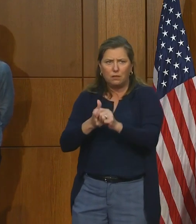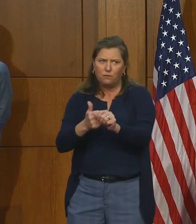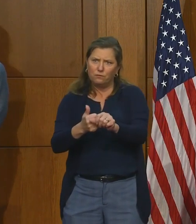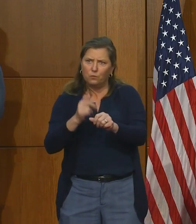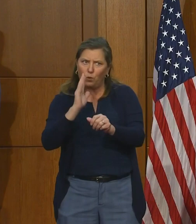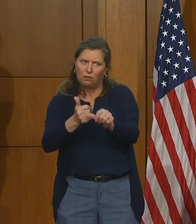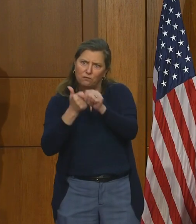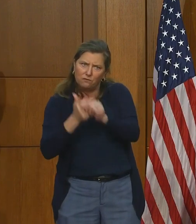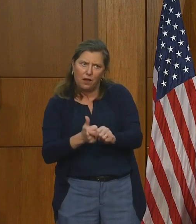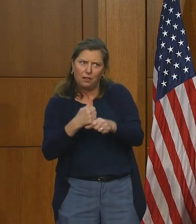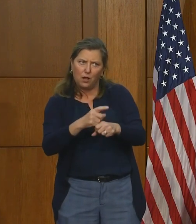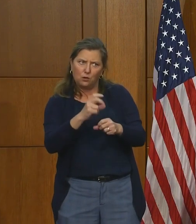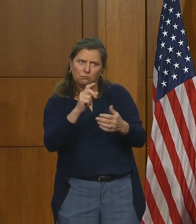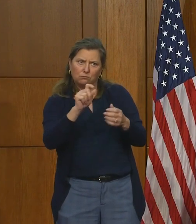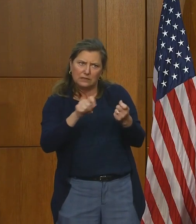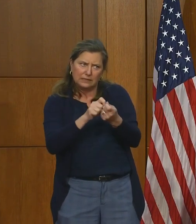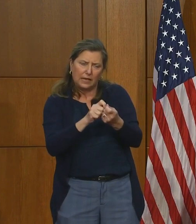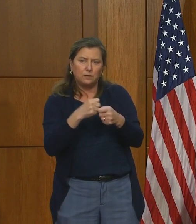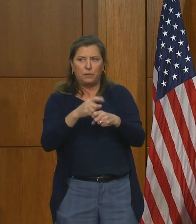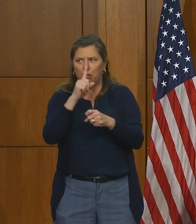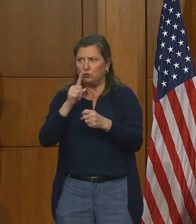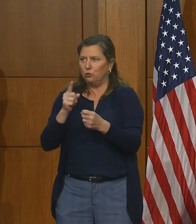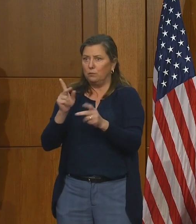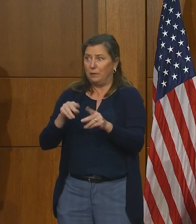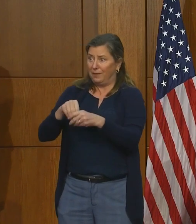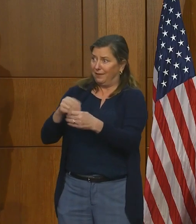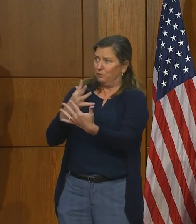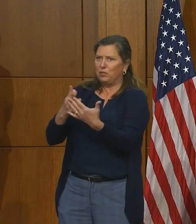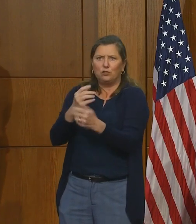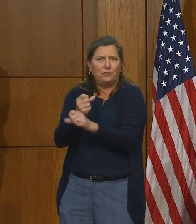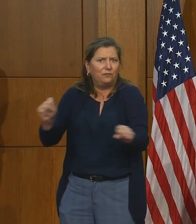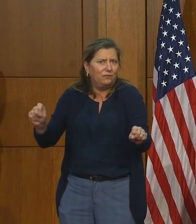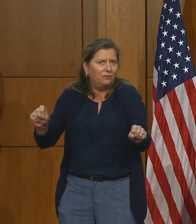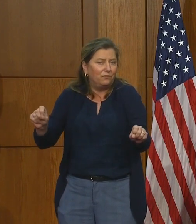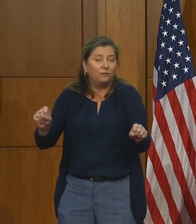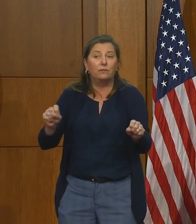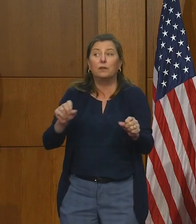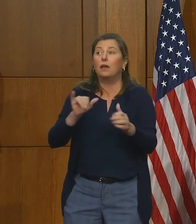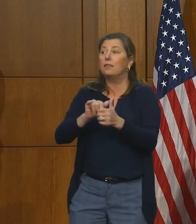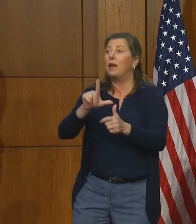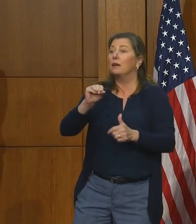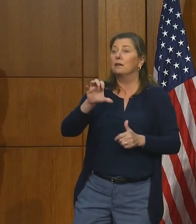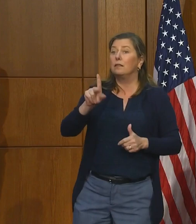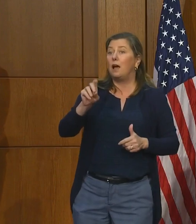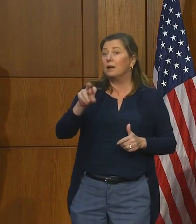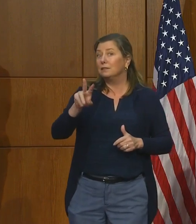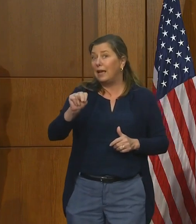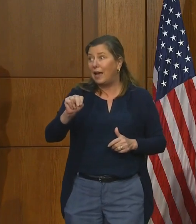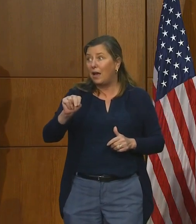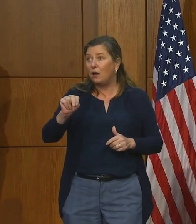D. O. C. IS. CDC GUIDELINES. AS THE COURT ACTUALLY HAS CONFIRMED BUILD TO FOR THOSE